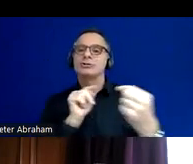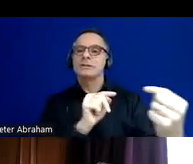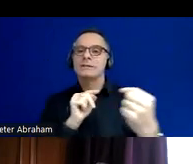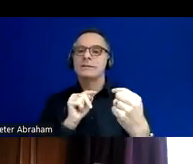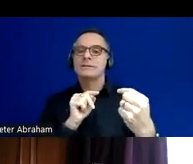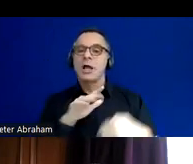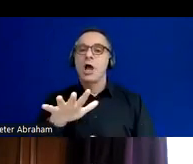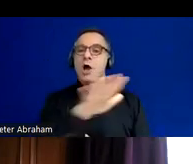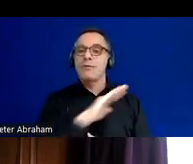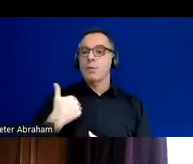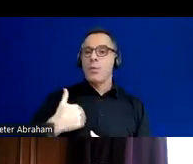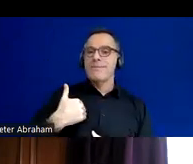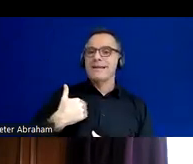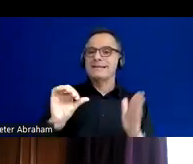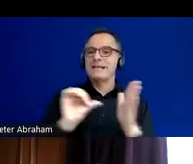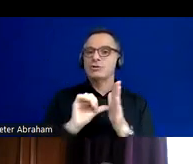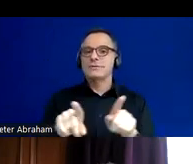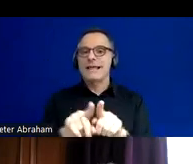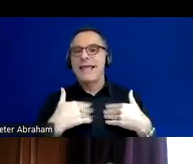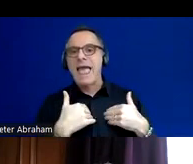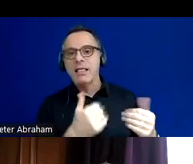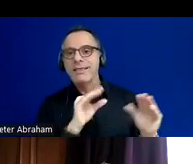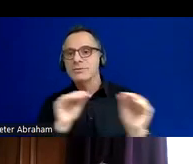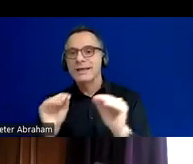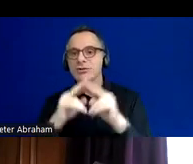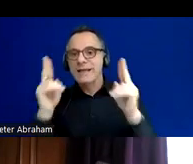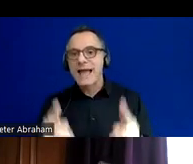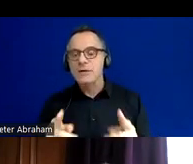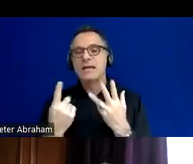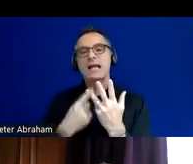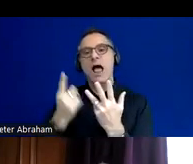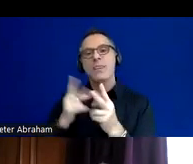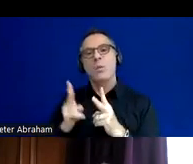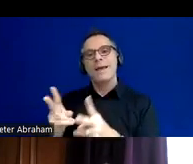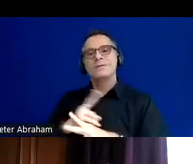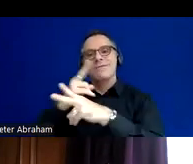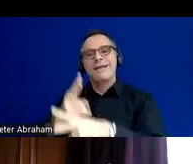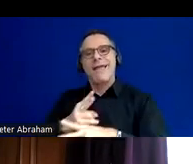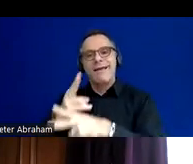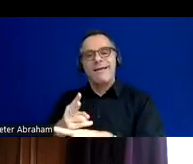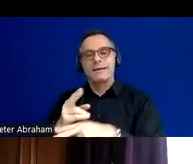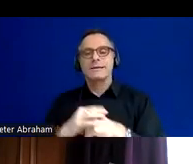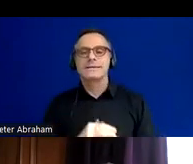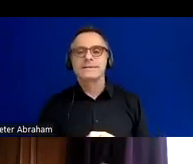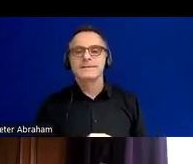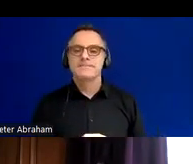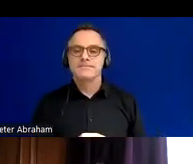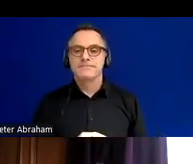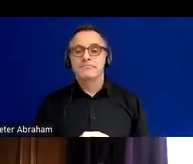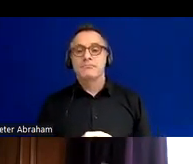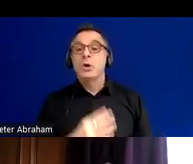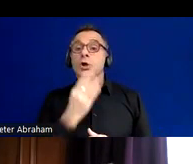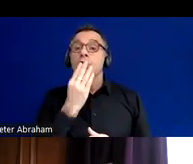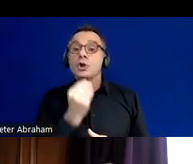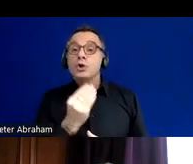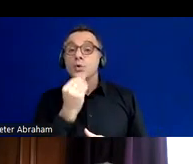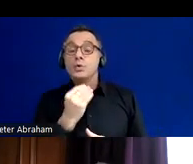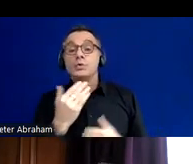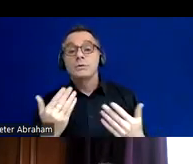women's issues like health, education, housing, and other forms of care. It used material from